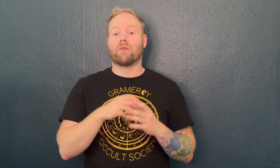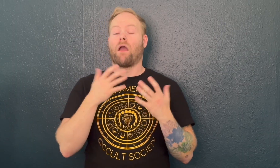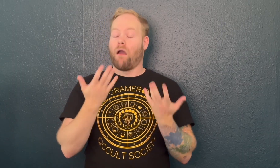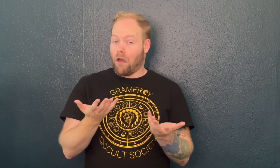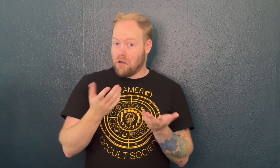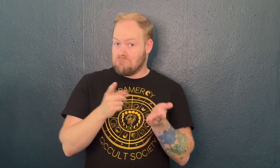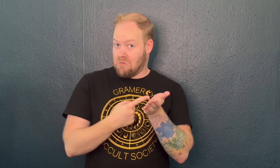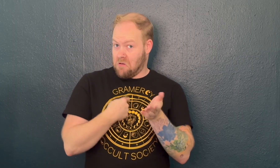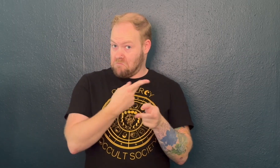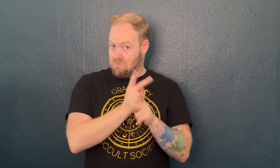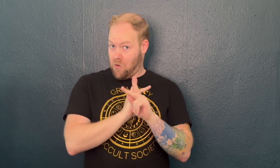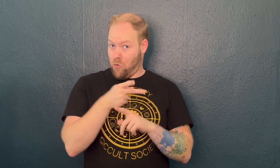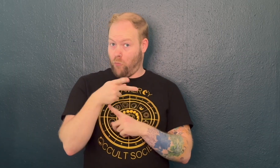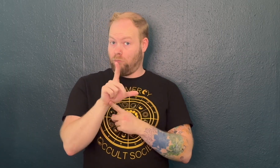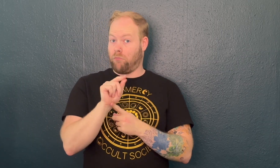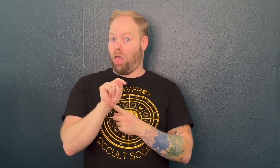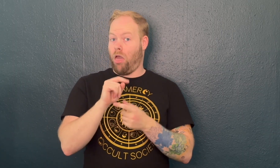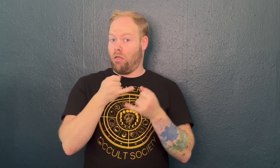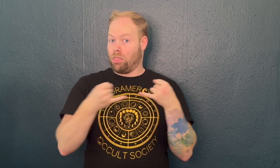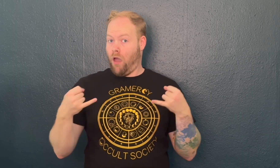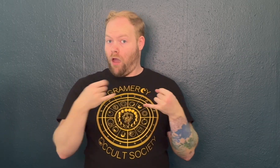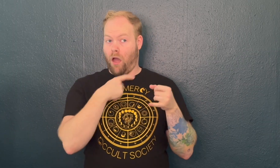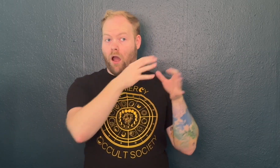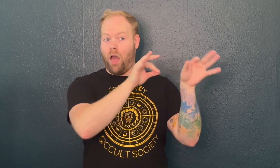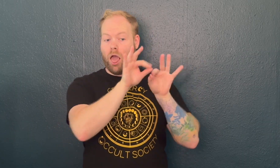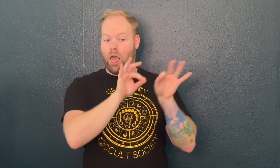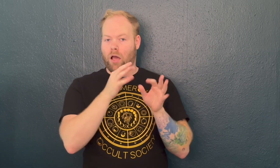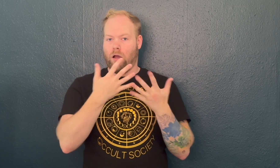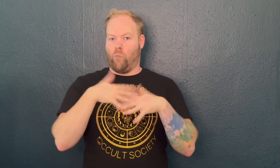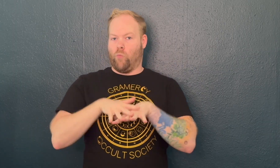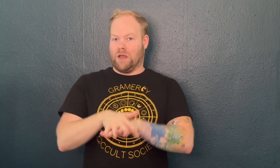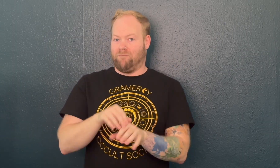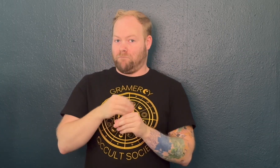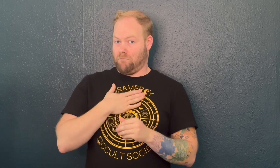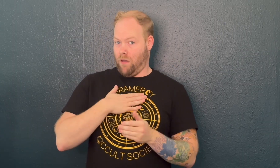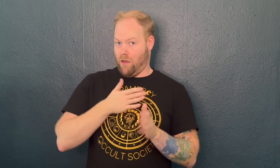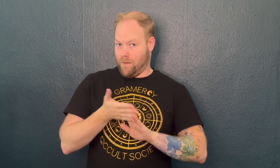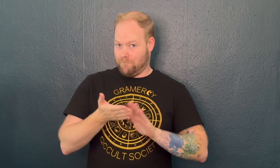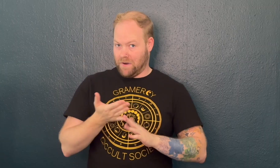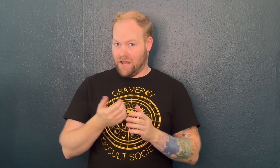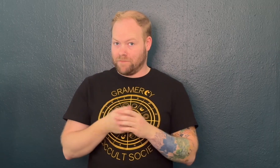I’ve even borrowed small plot lines and woven them into my story.